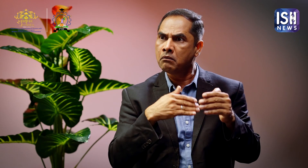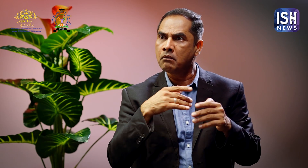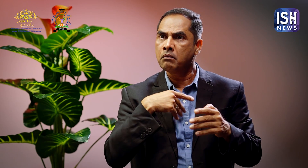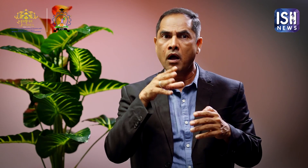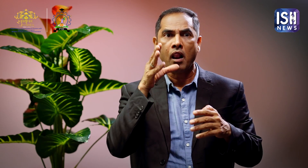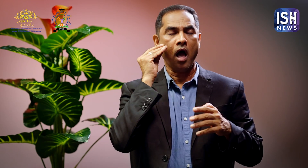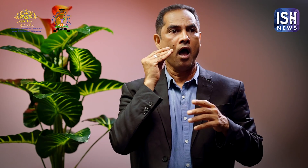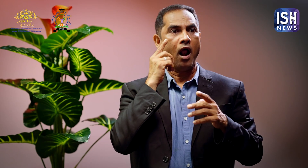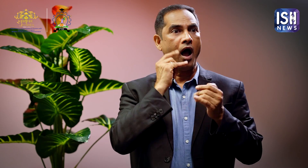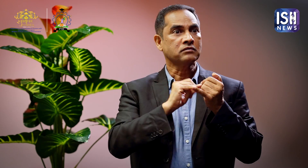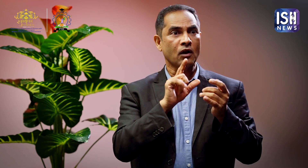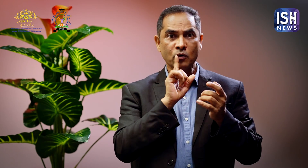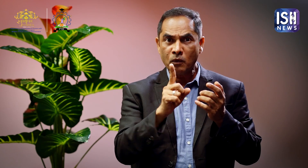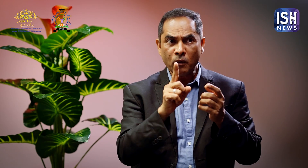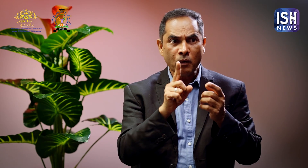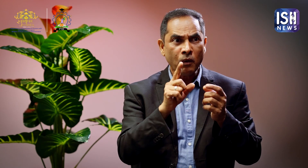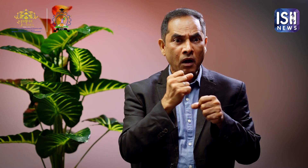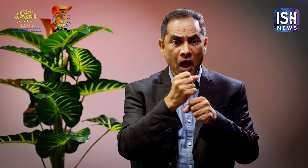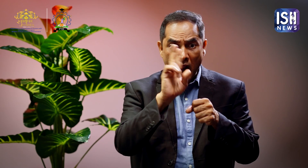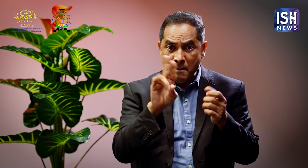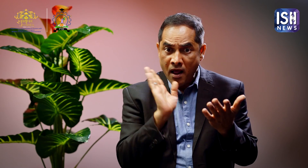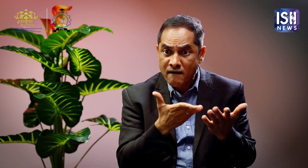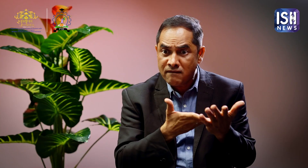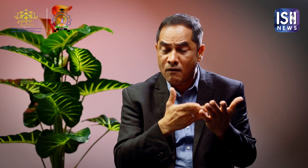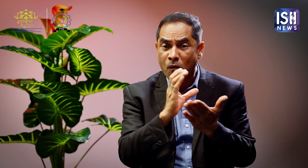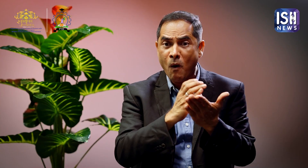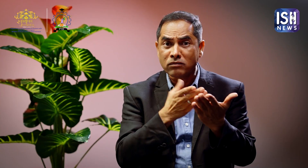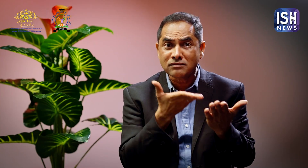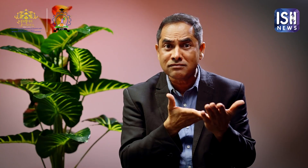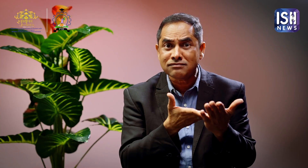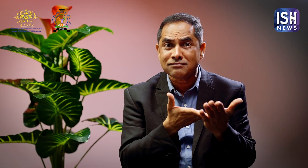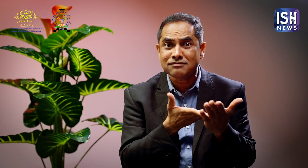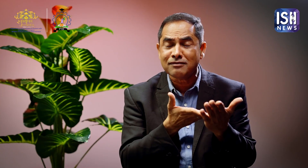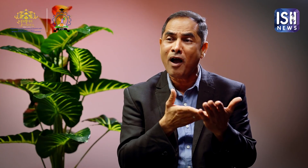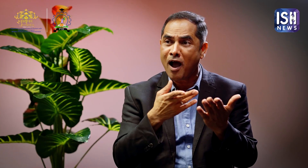It was during that time I realized ISL has its own grammar and structure.